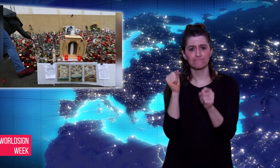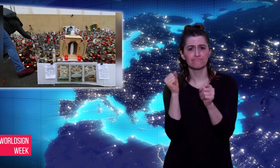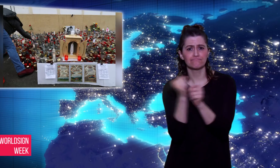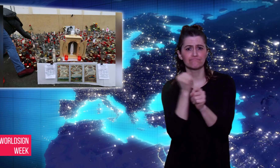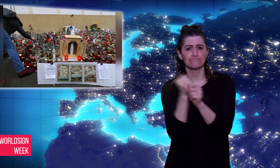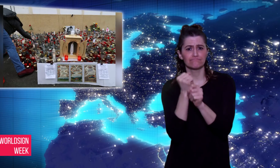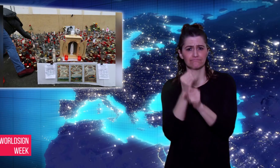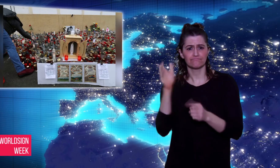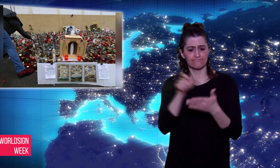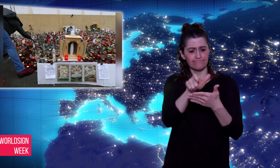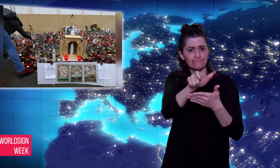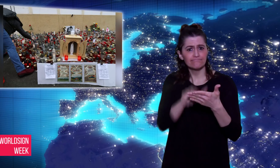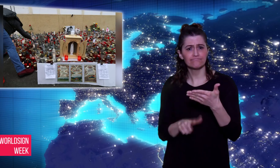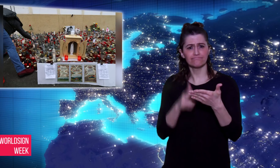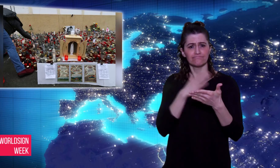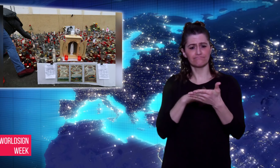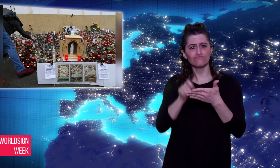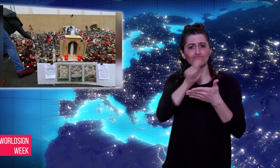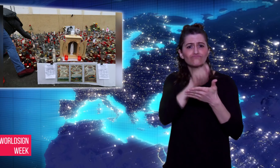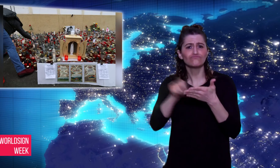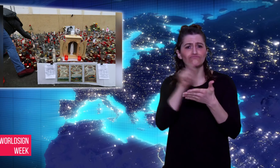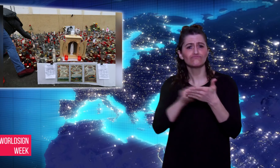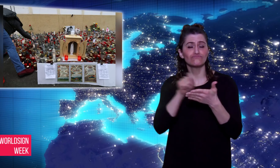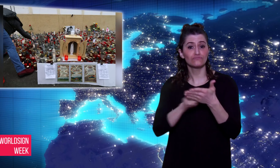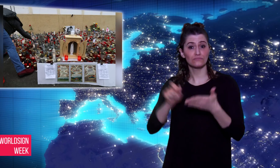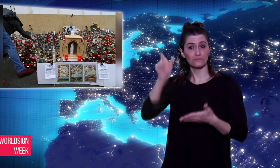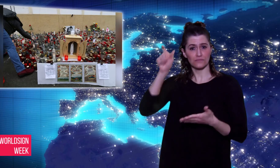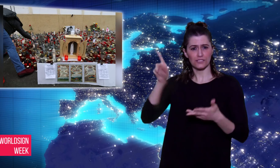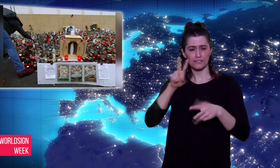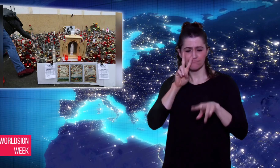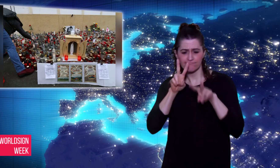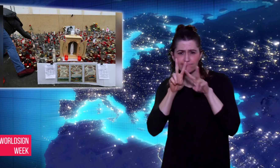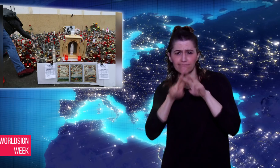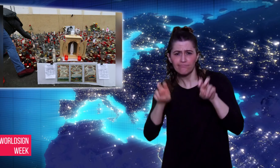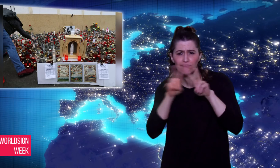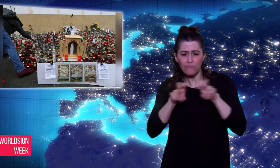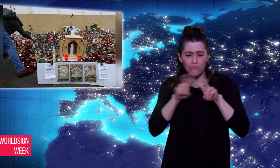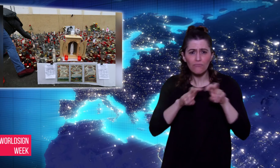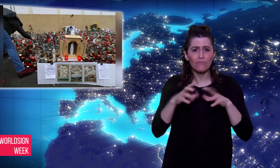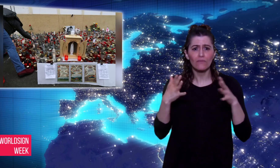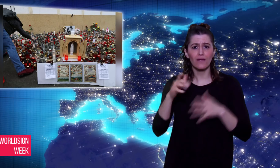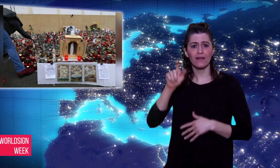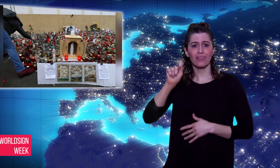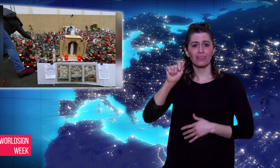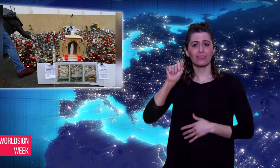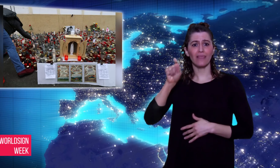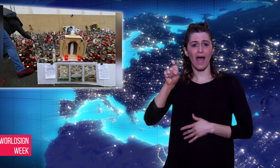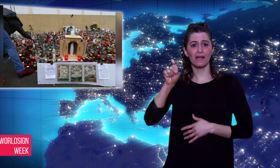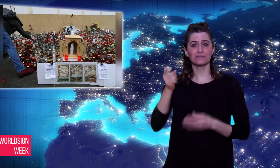political corruption for his article,